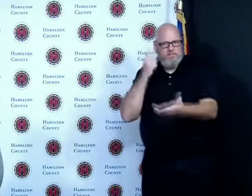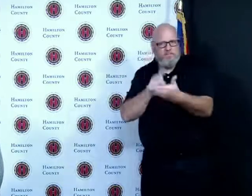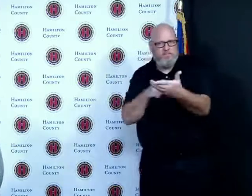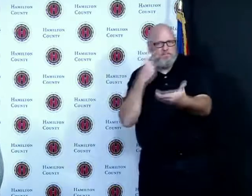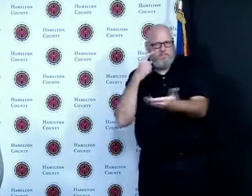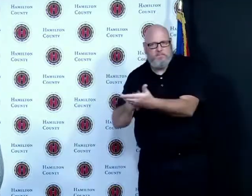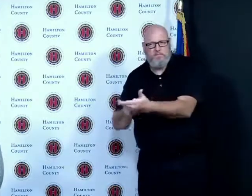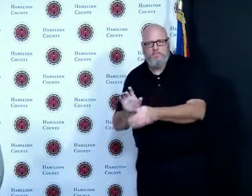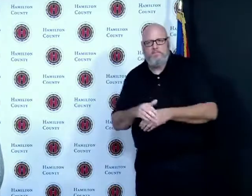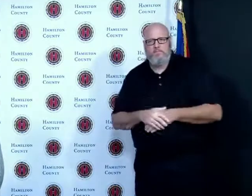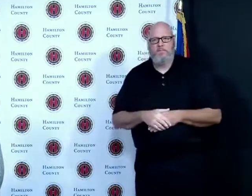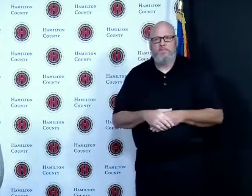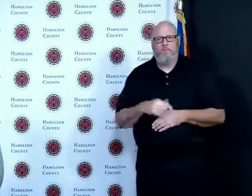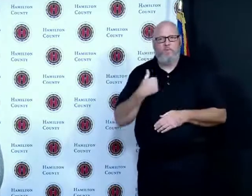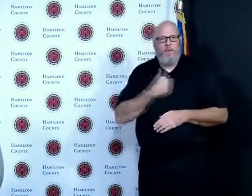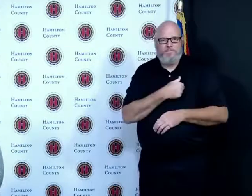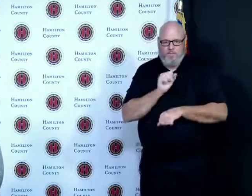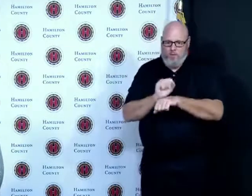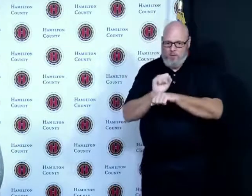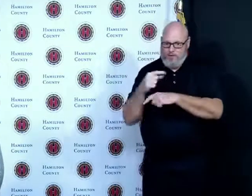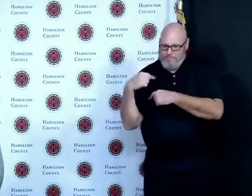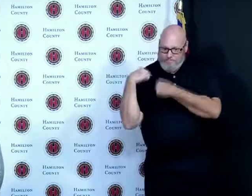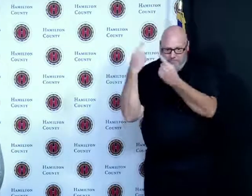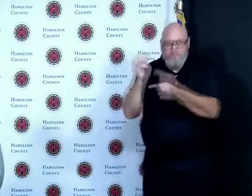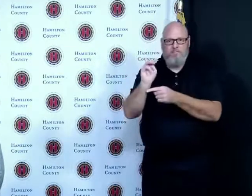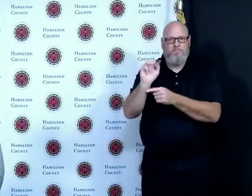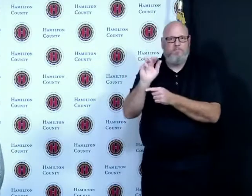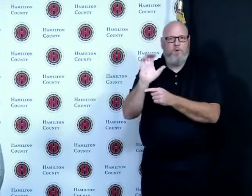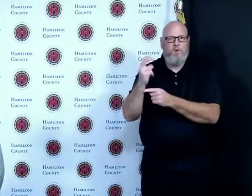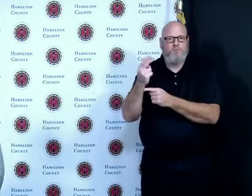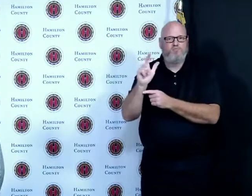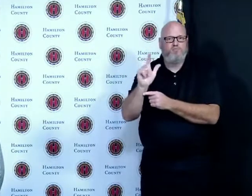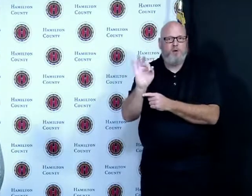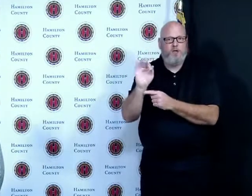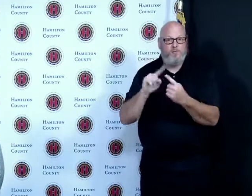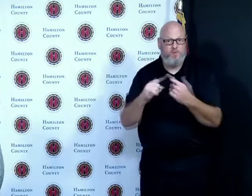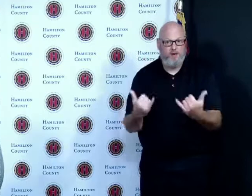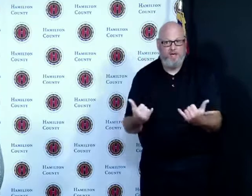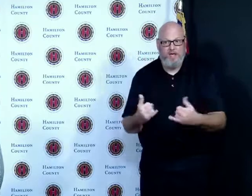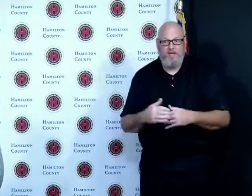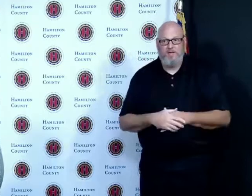with the African-American Chamber of Commerce the Urban League of Greater Cincinnati the NAACP and